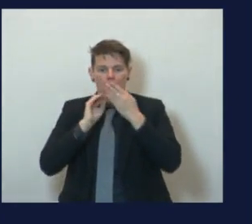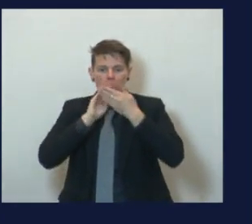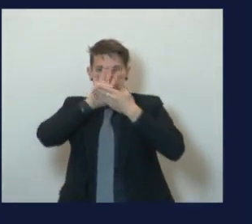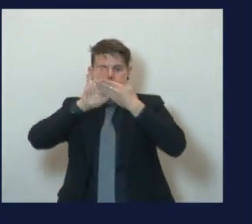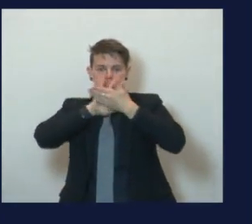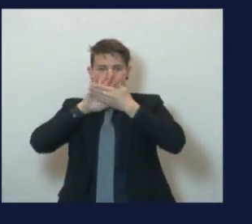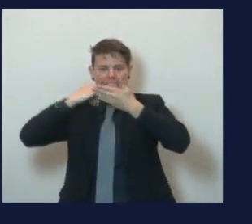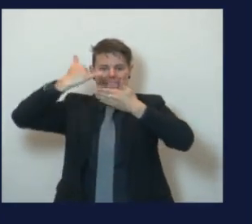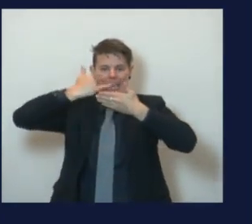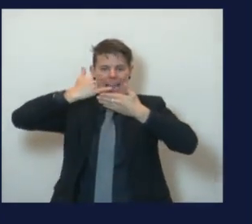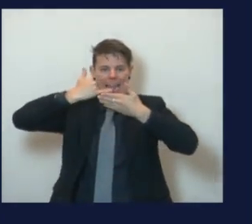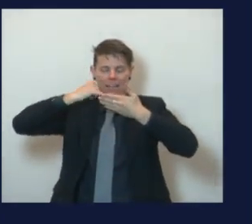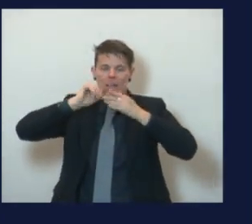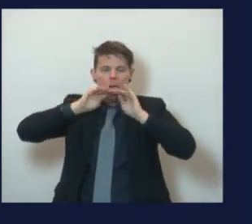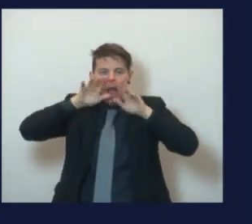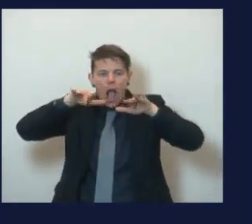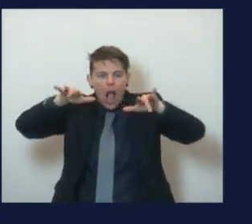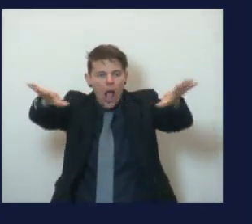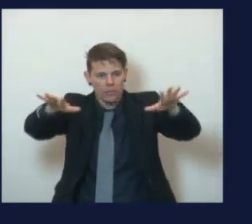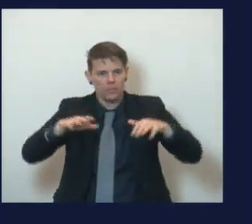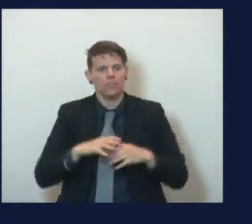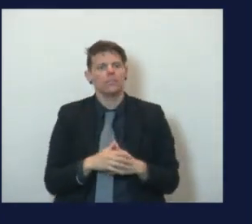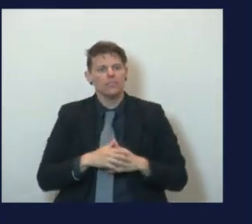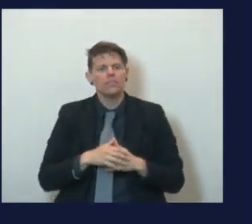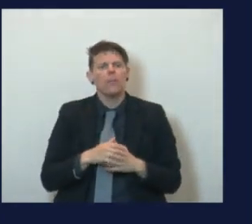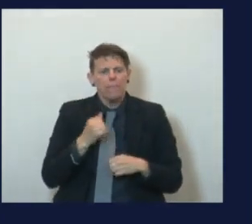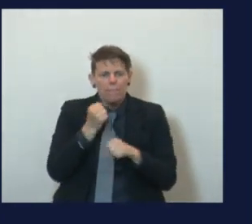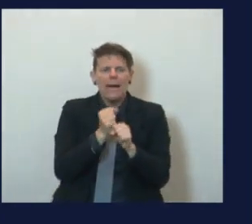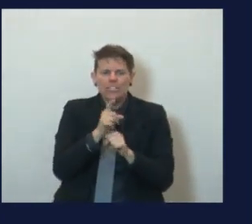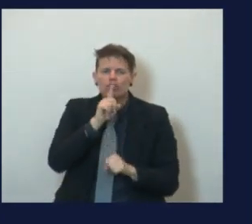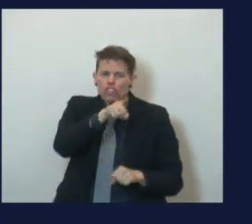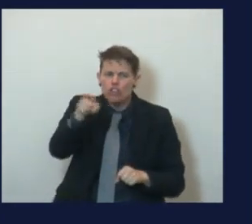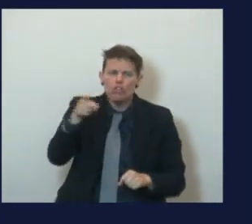PATIENT, BUT THIS MITIGATE SPREAD. WHERE THESE.